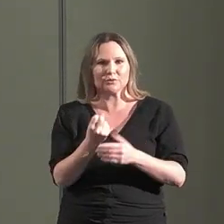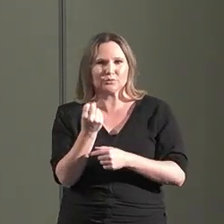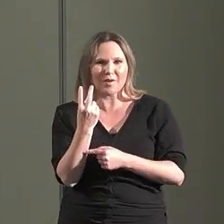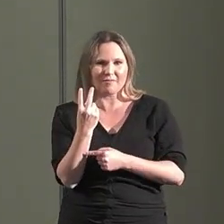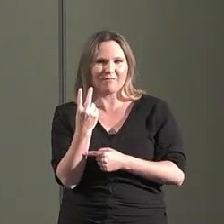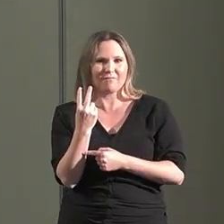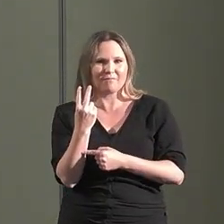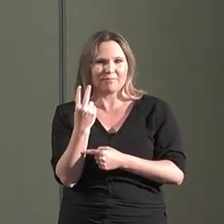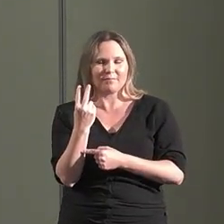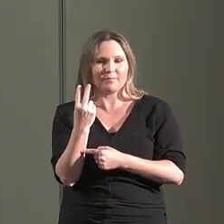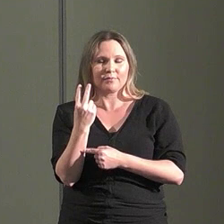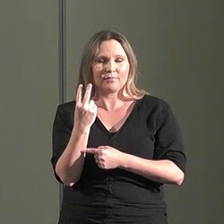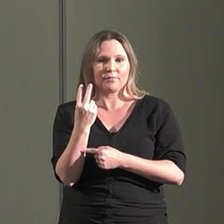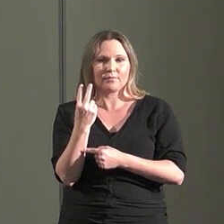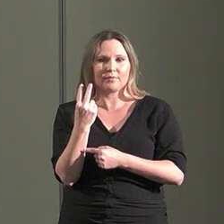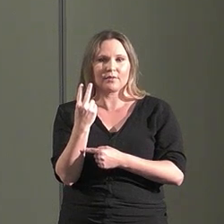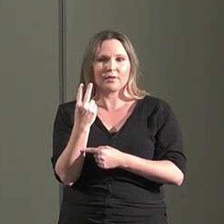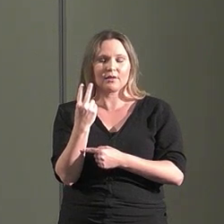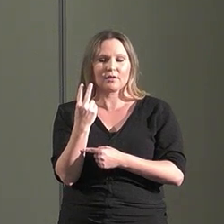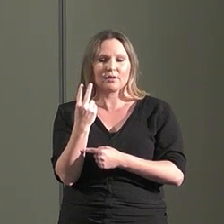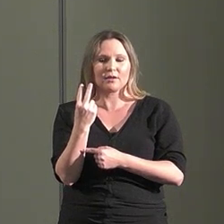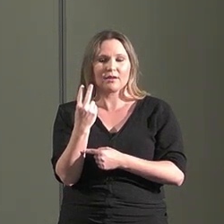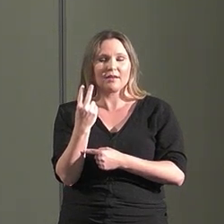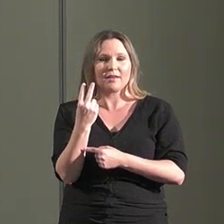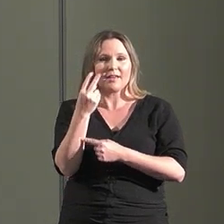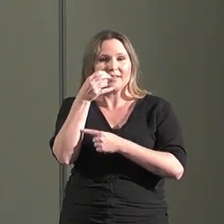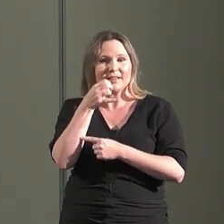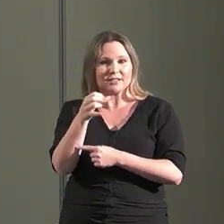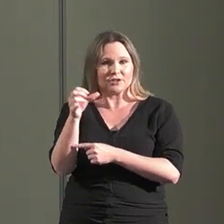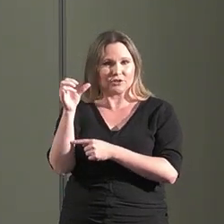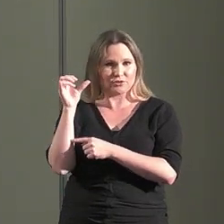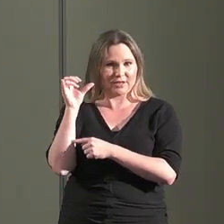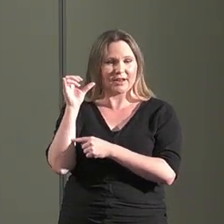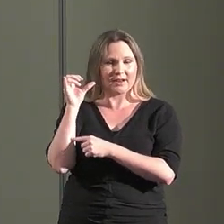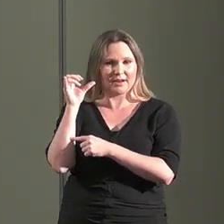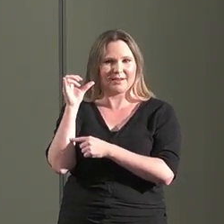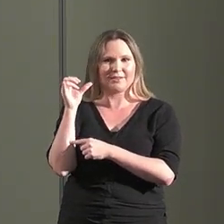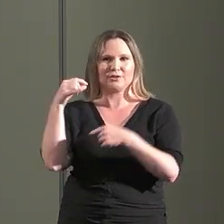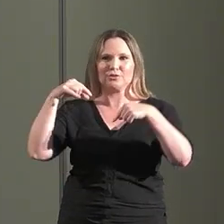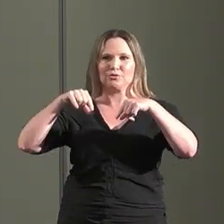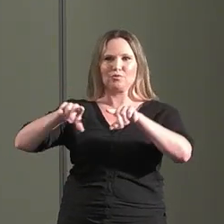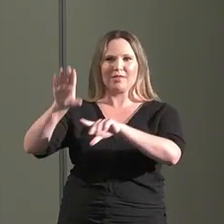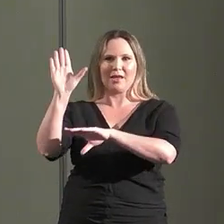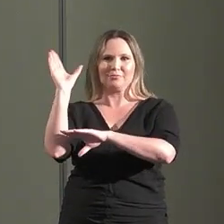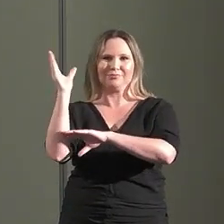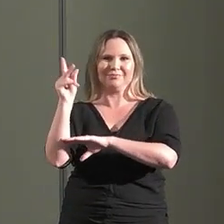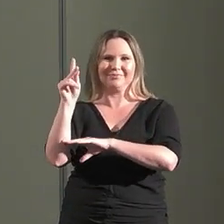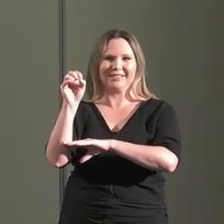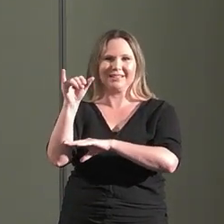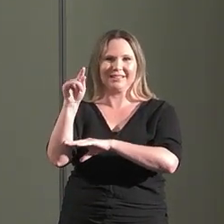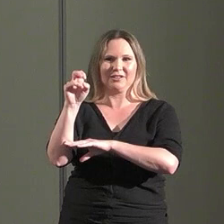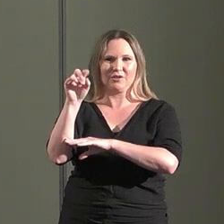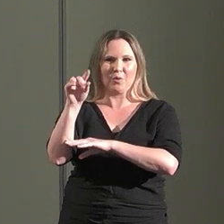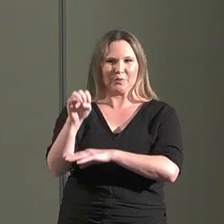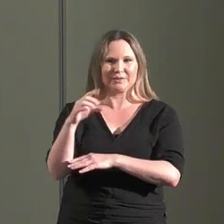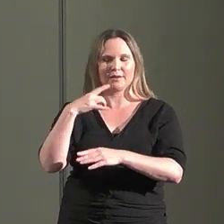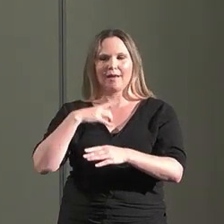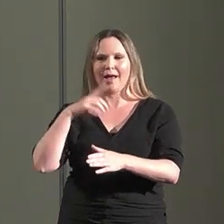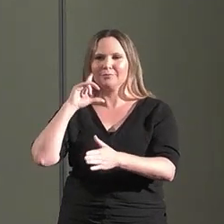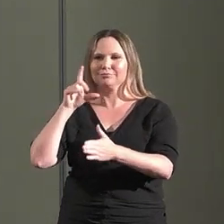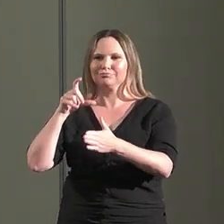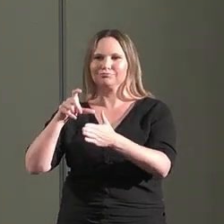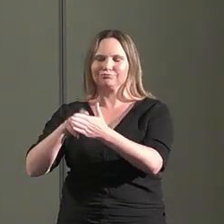And the -- yesterday I gave during the keynote presentation I gave the acknowledgement to